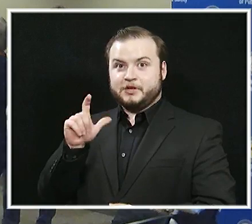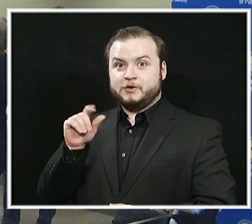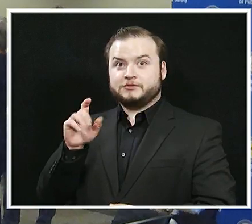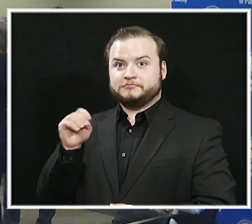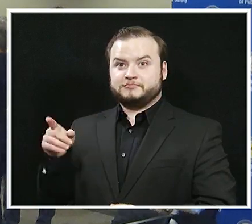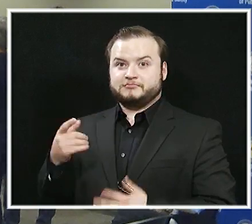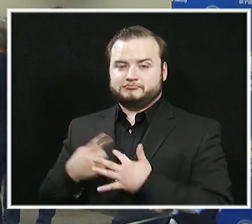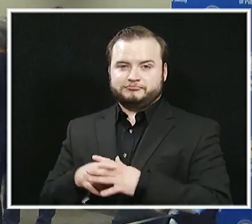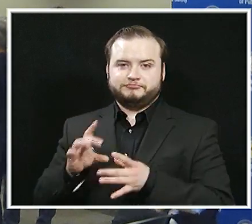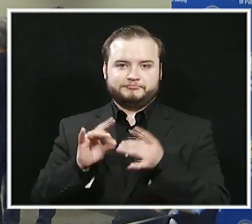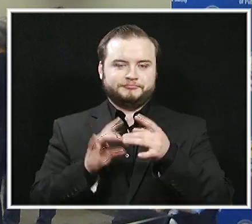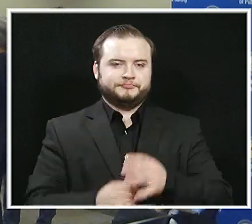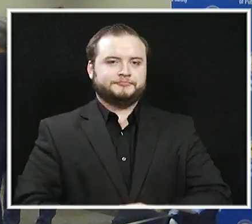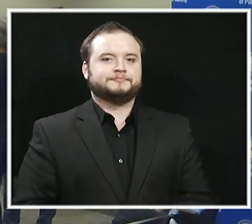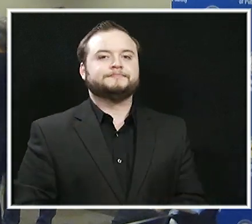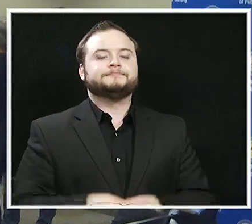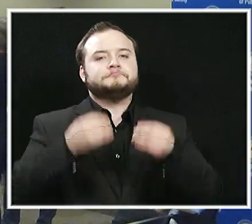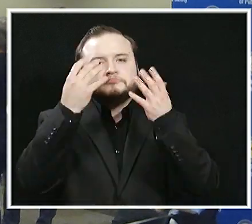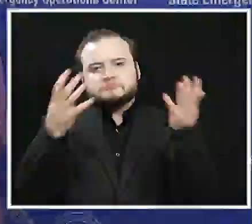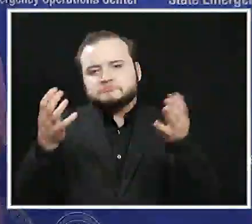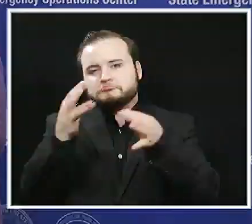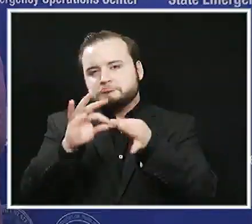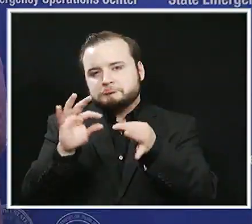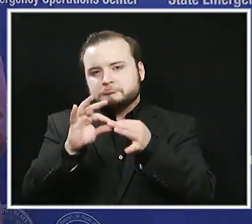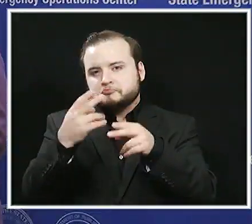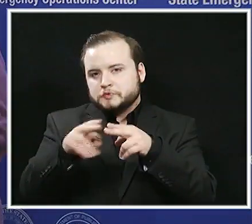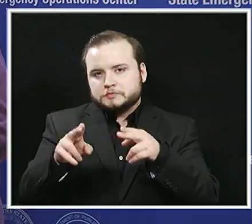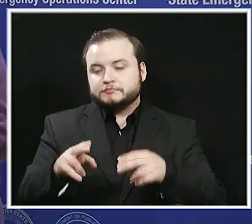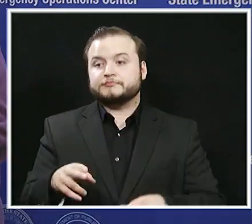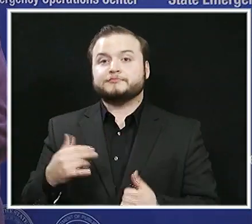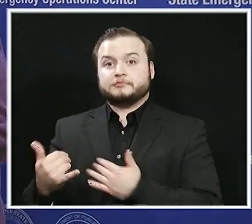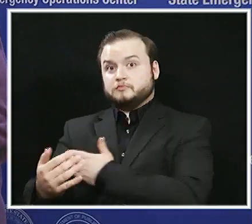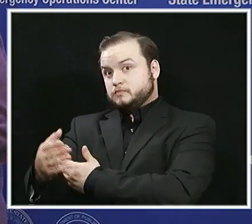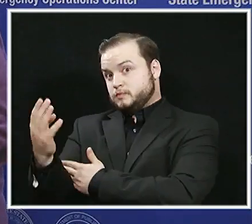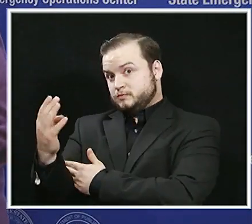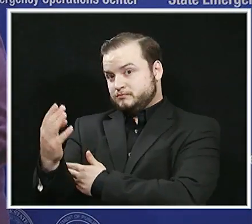open and how about House of Representatives that look. So, Commissioner? ≫ Good, afternoon.